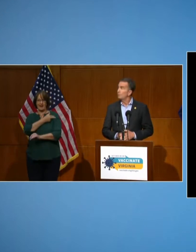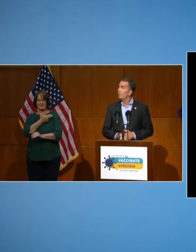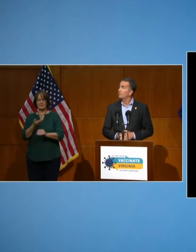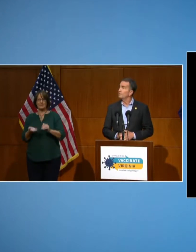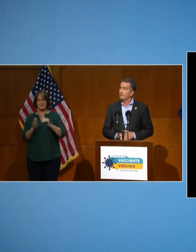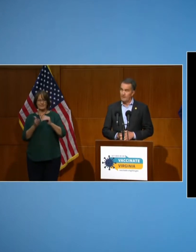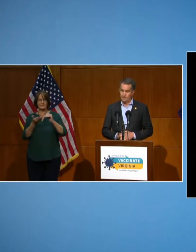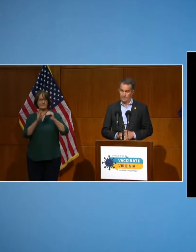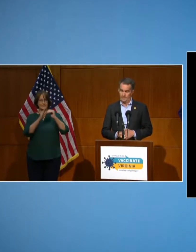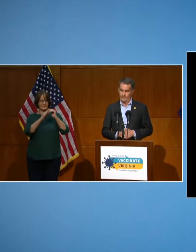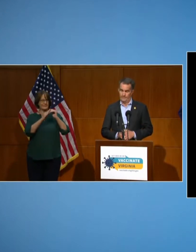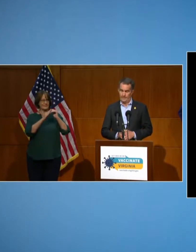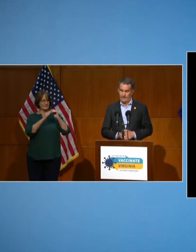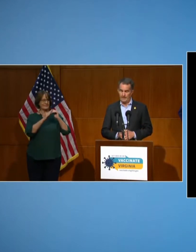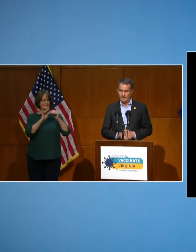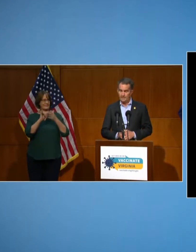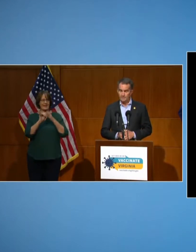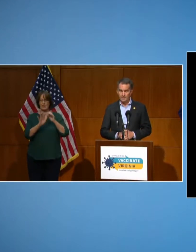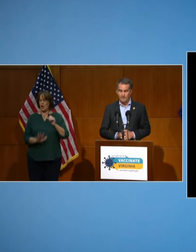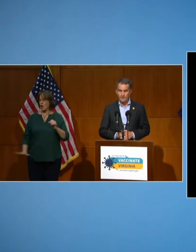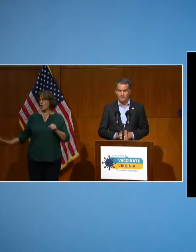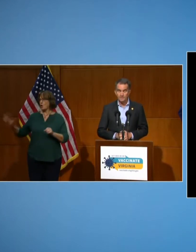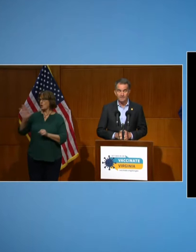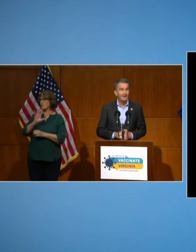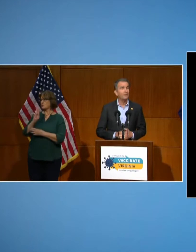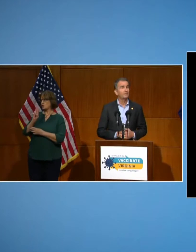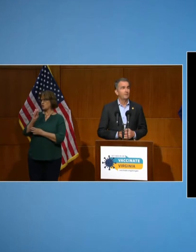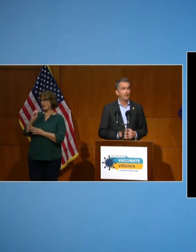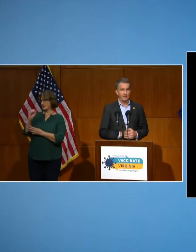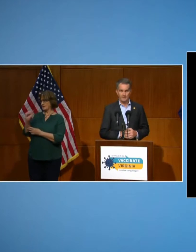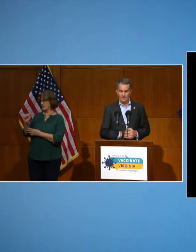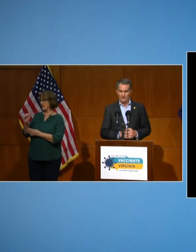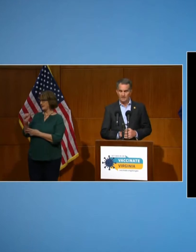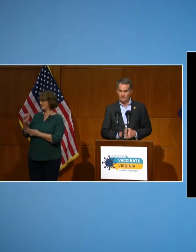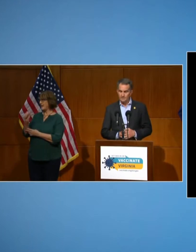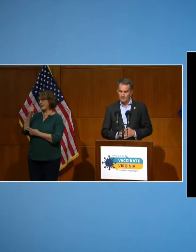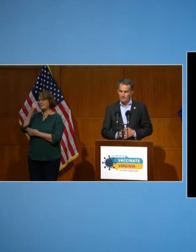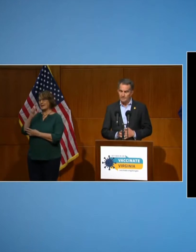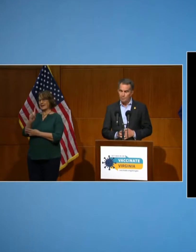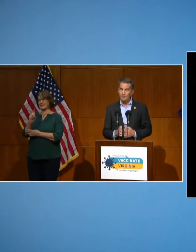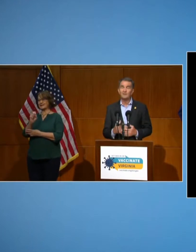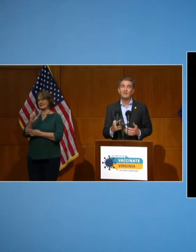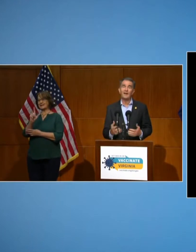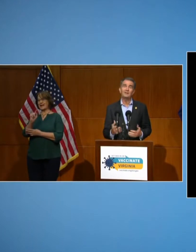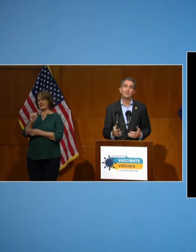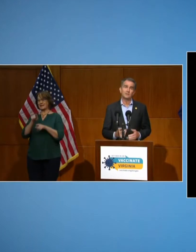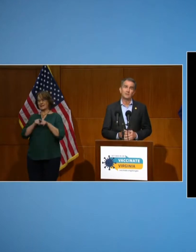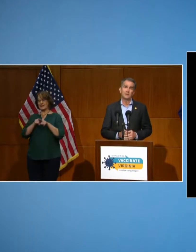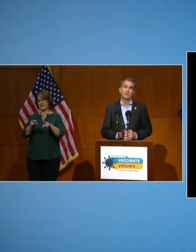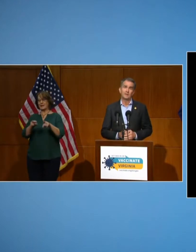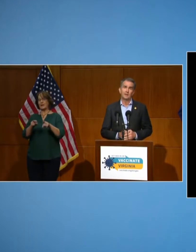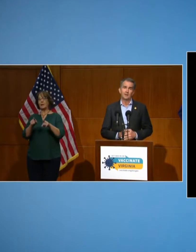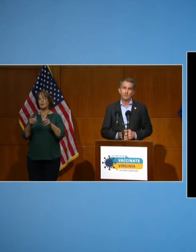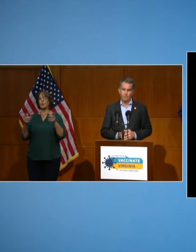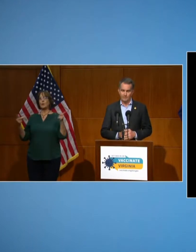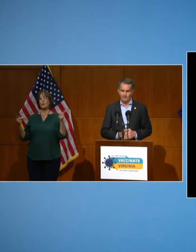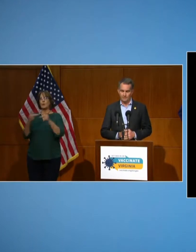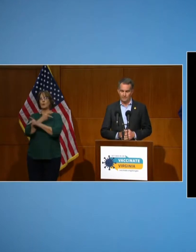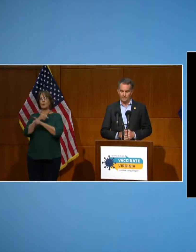country and it is because the delta variant is significantly more contagious than previous strains.